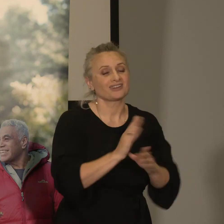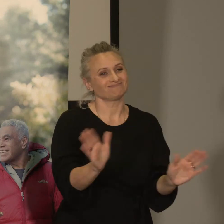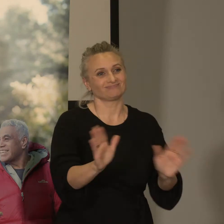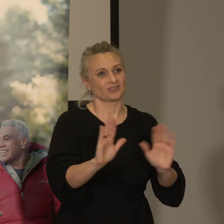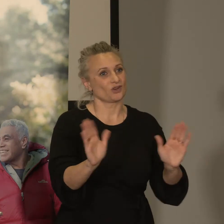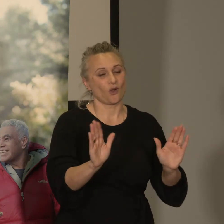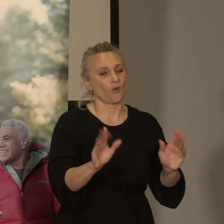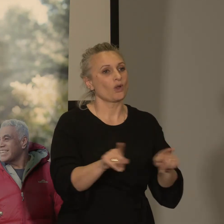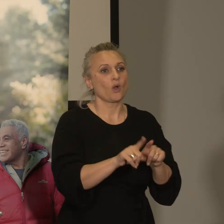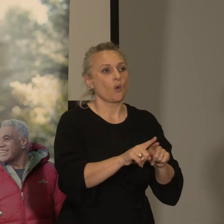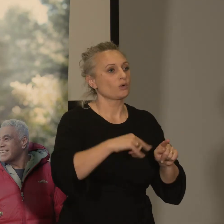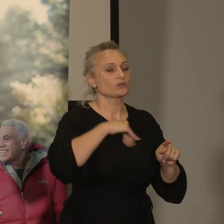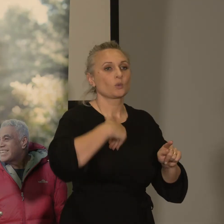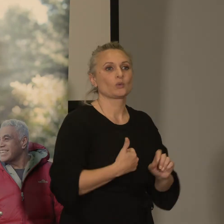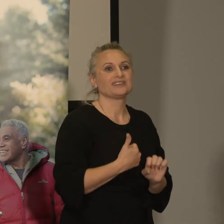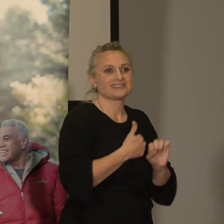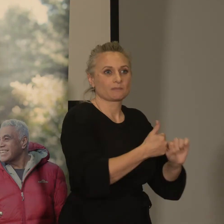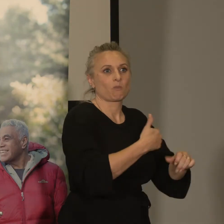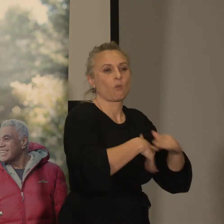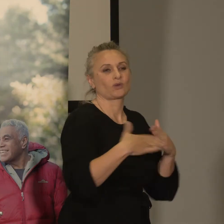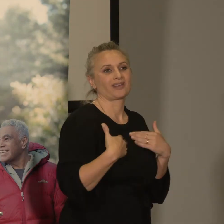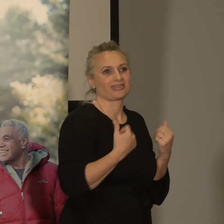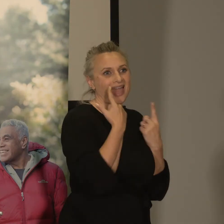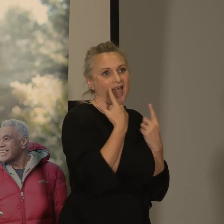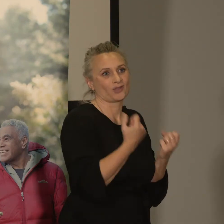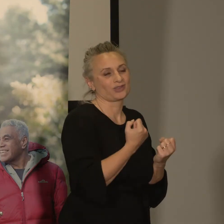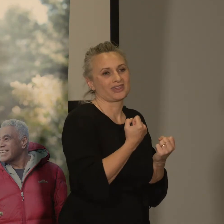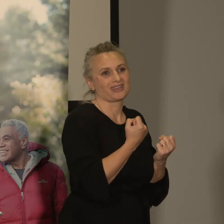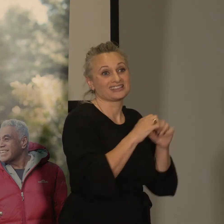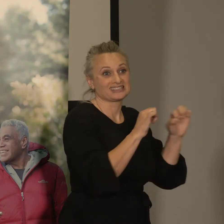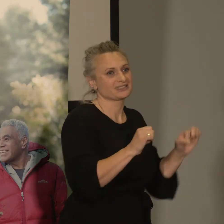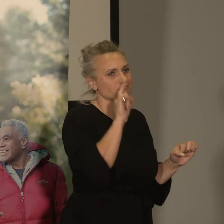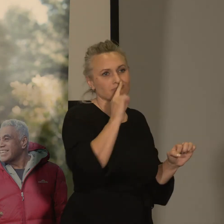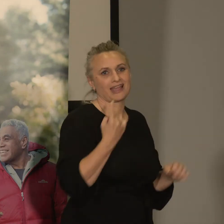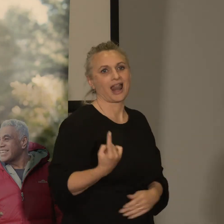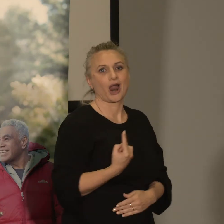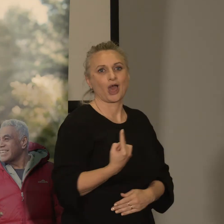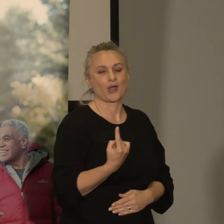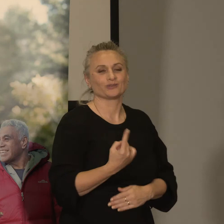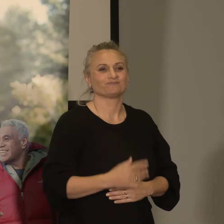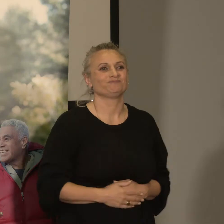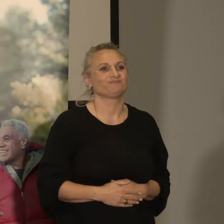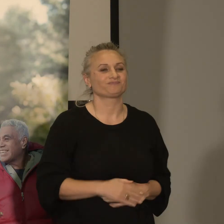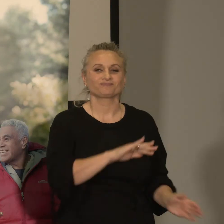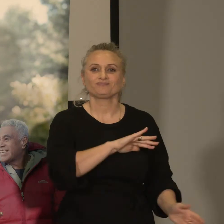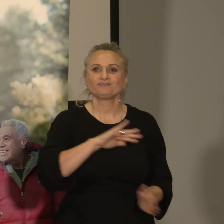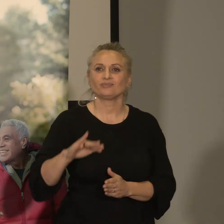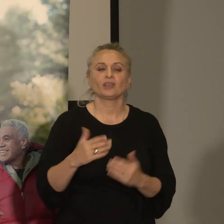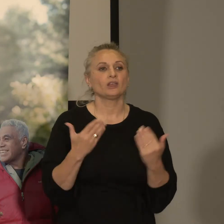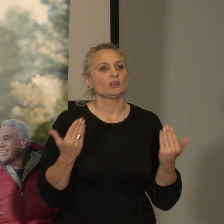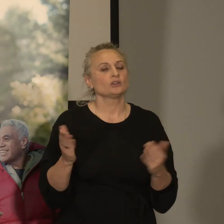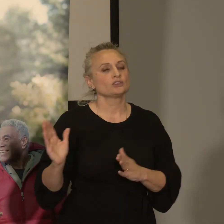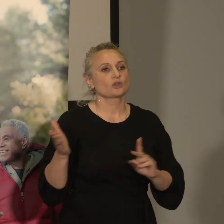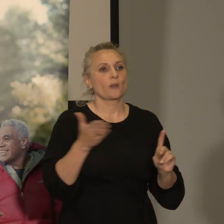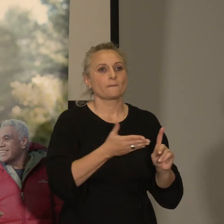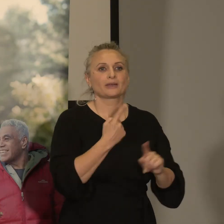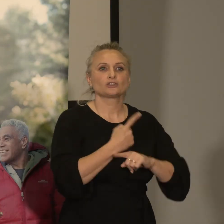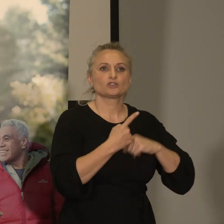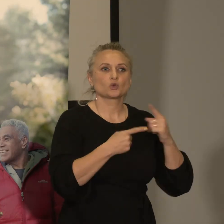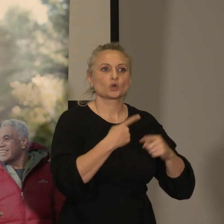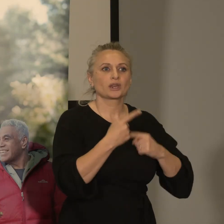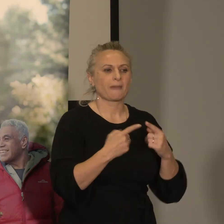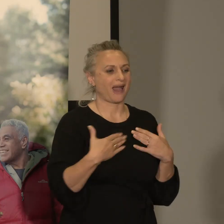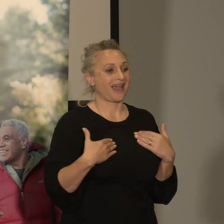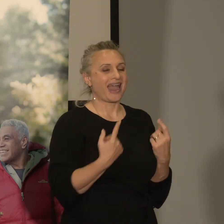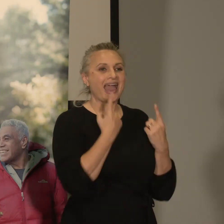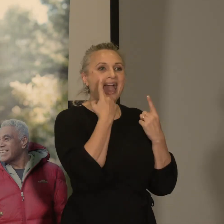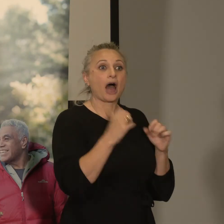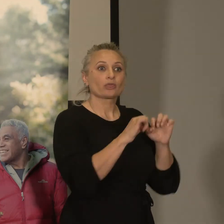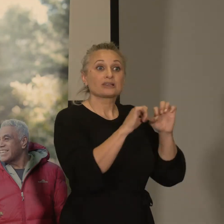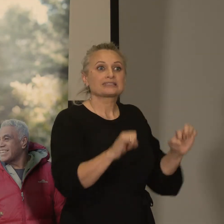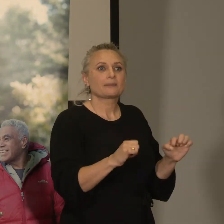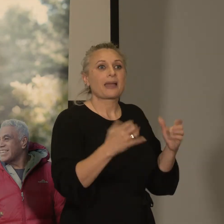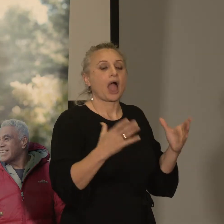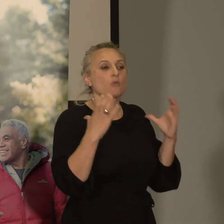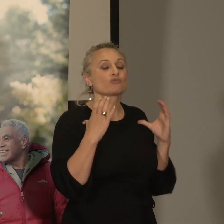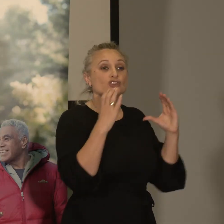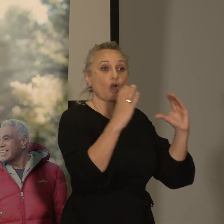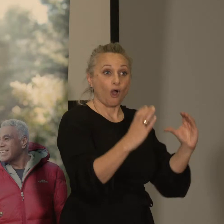health system cannot do it